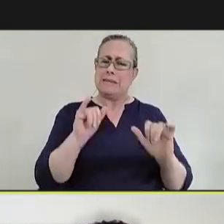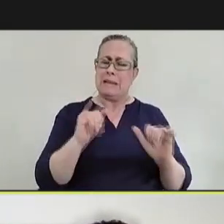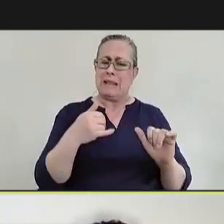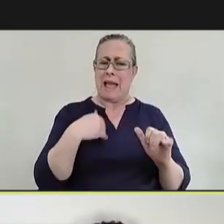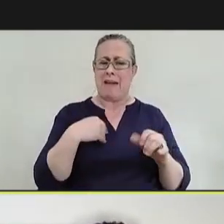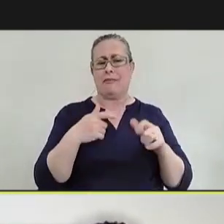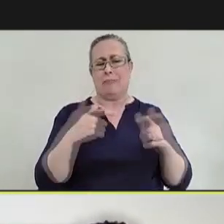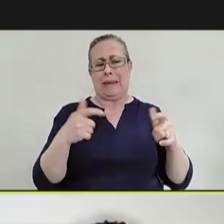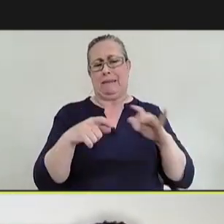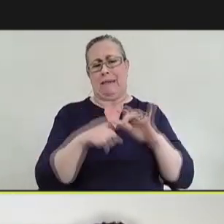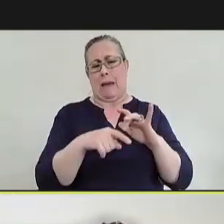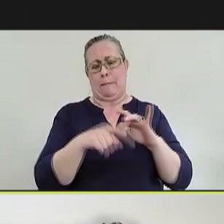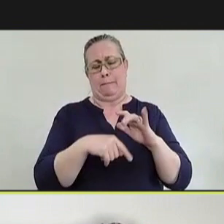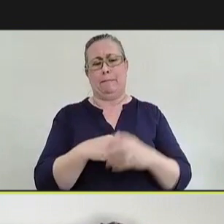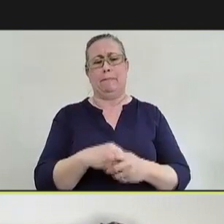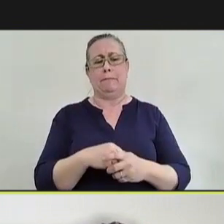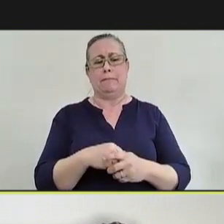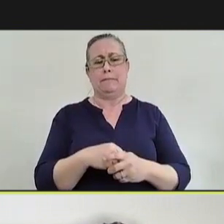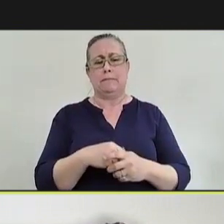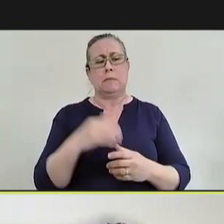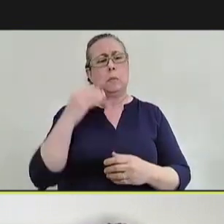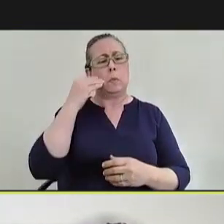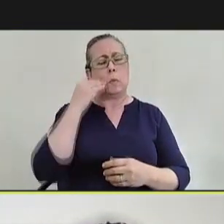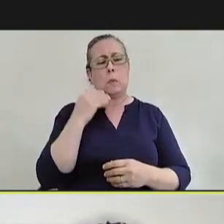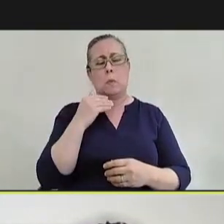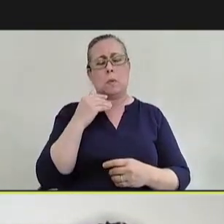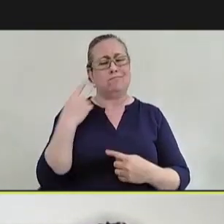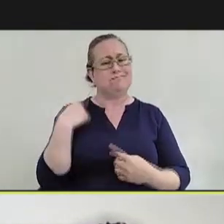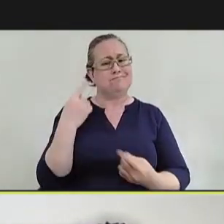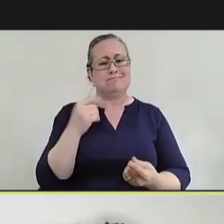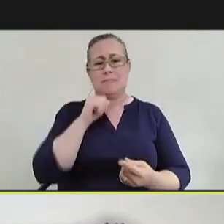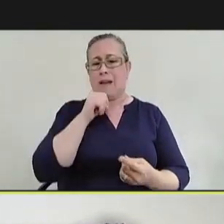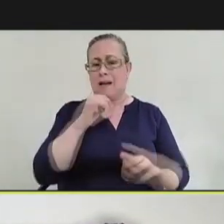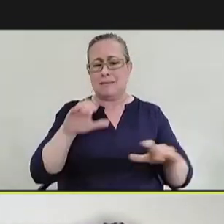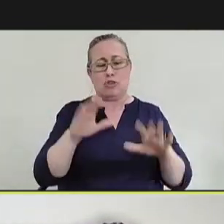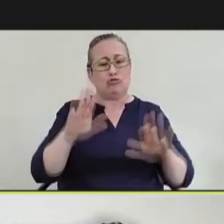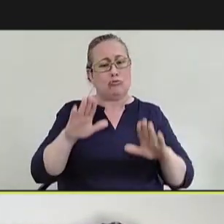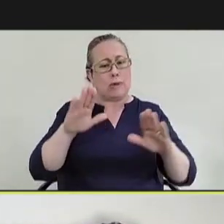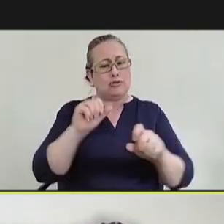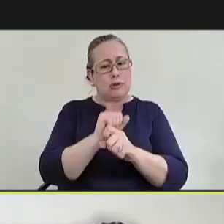We know that we have not done a great job in thinking about this from the standpoint of